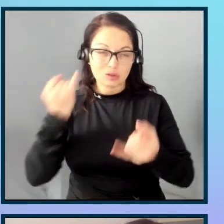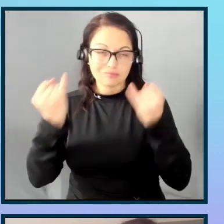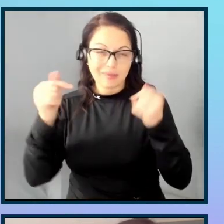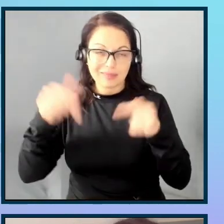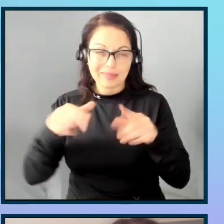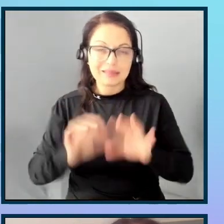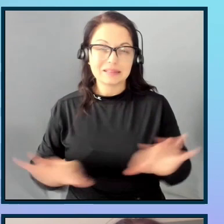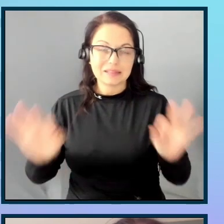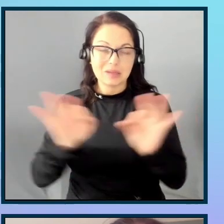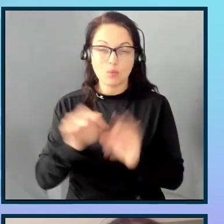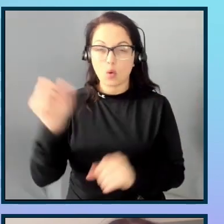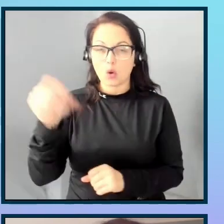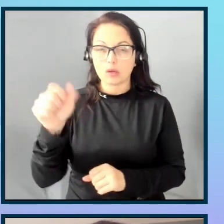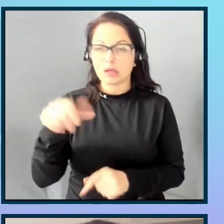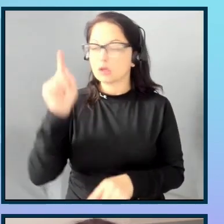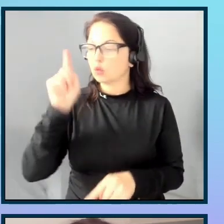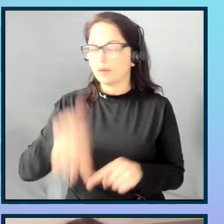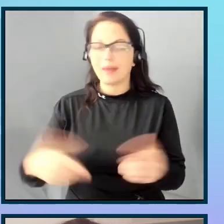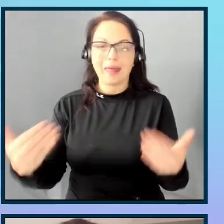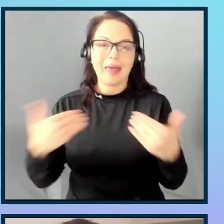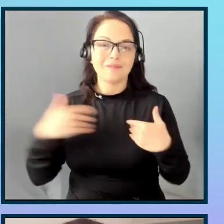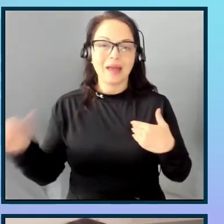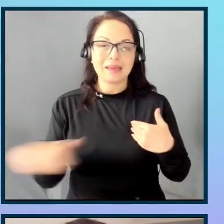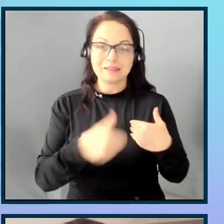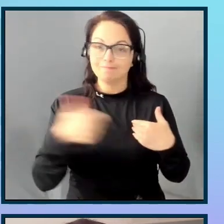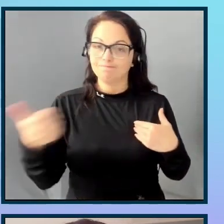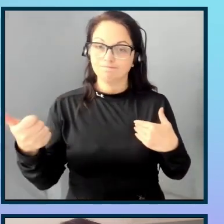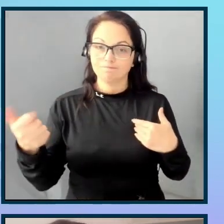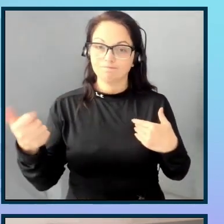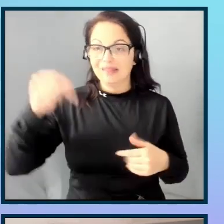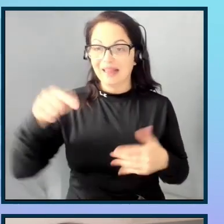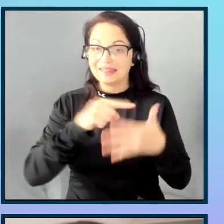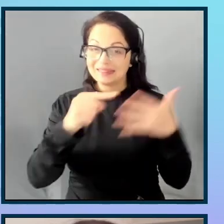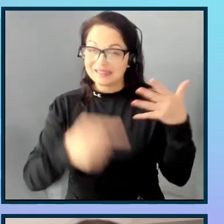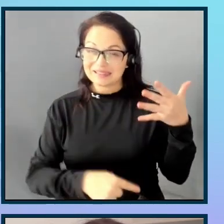You cannot have any of these. These things are not critical.